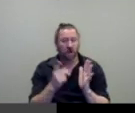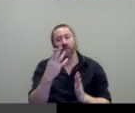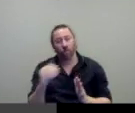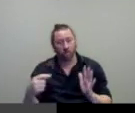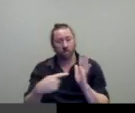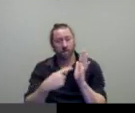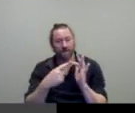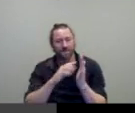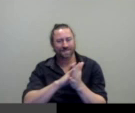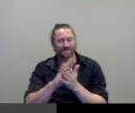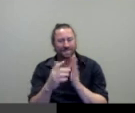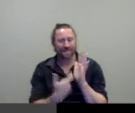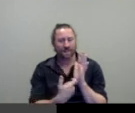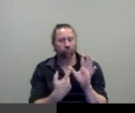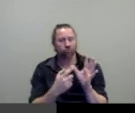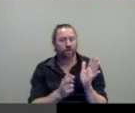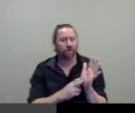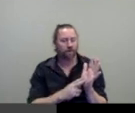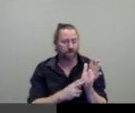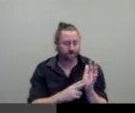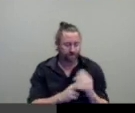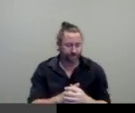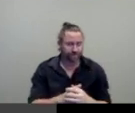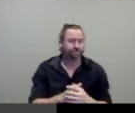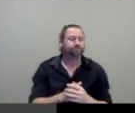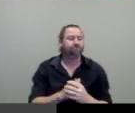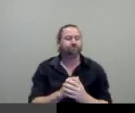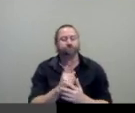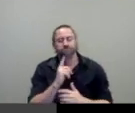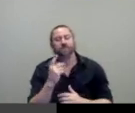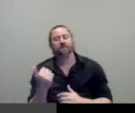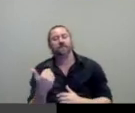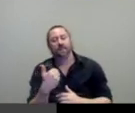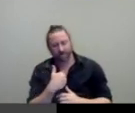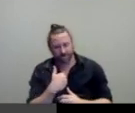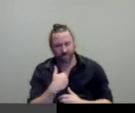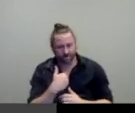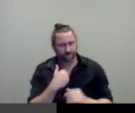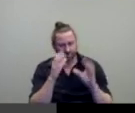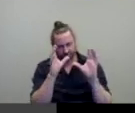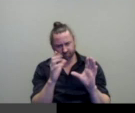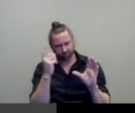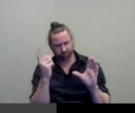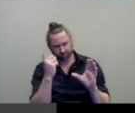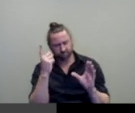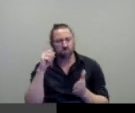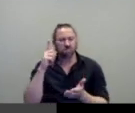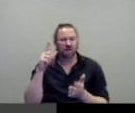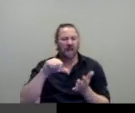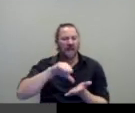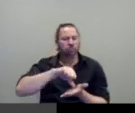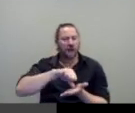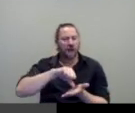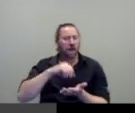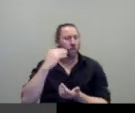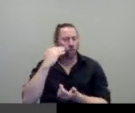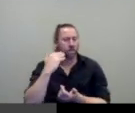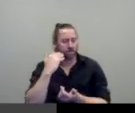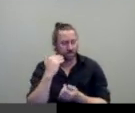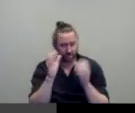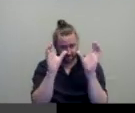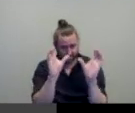and her portrait stage anachronistic visions of contemporary Iranian women in this series which